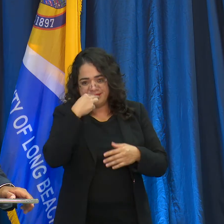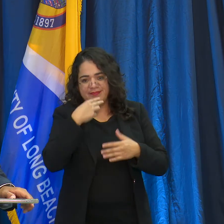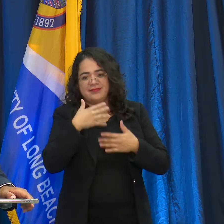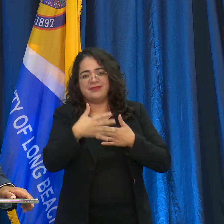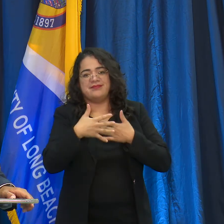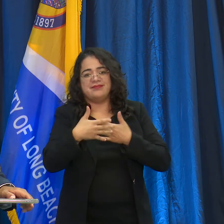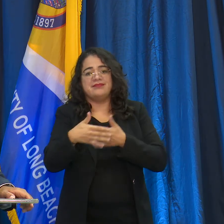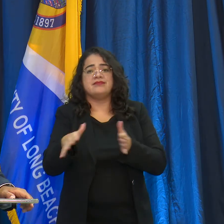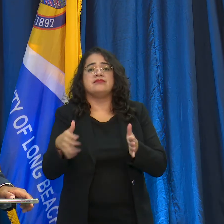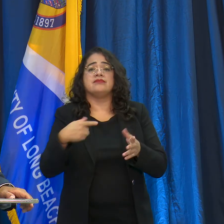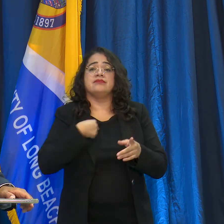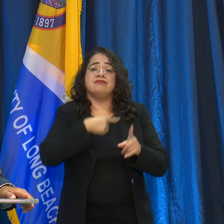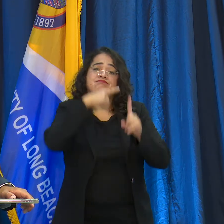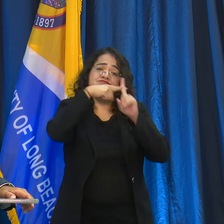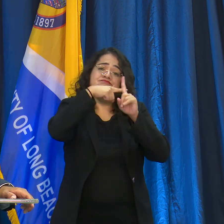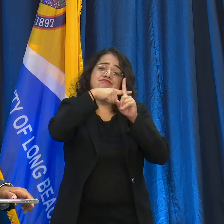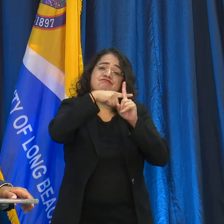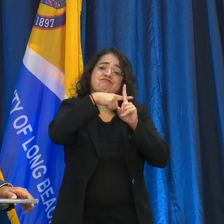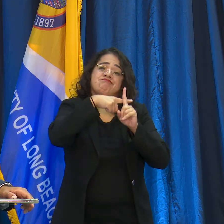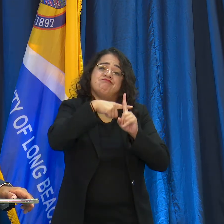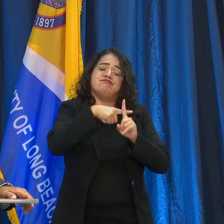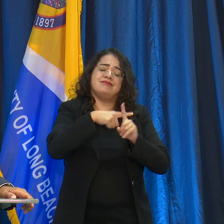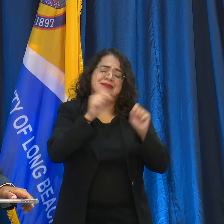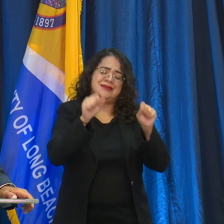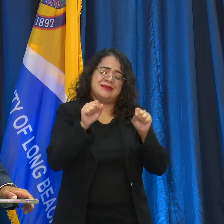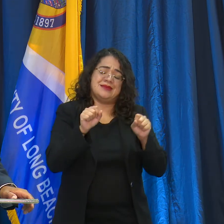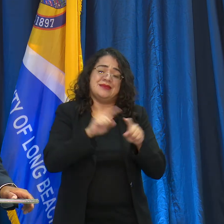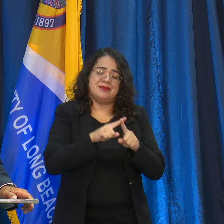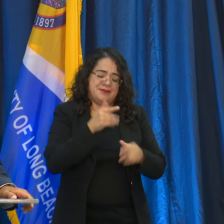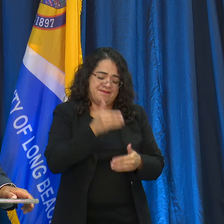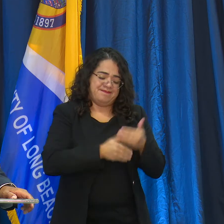fully recover, but it is a process and they're going to need to fight the